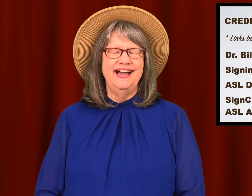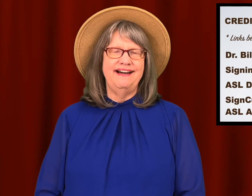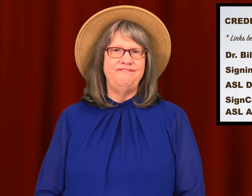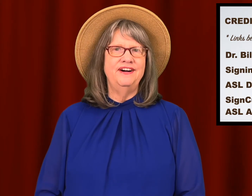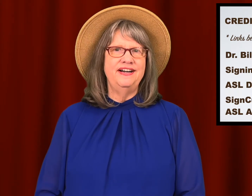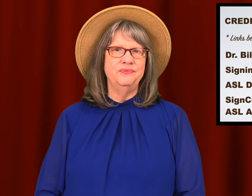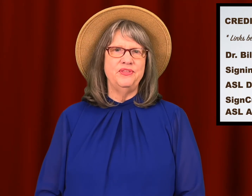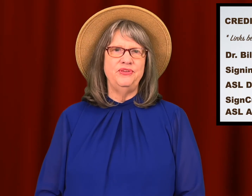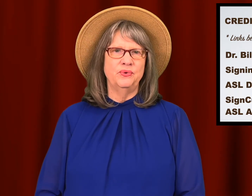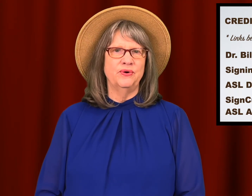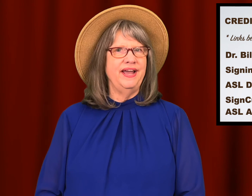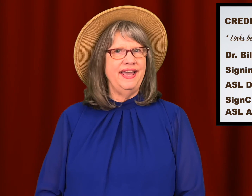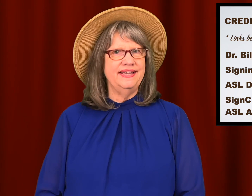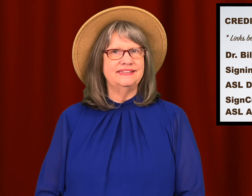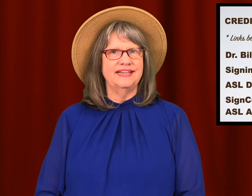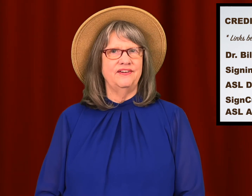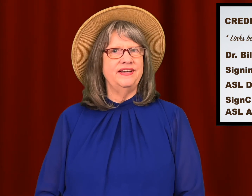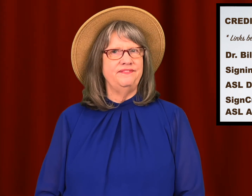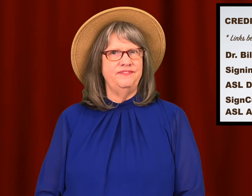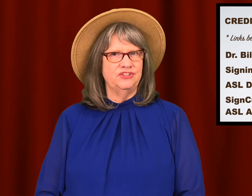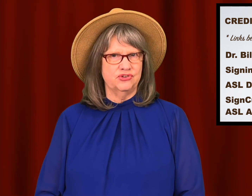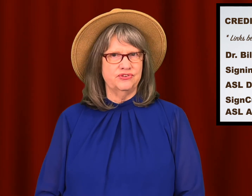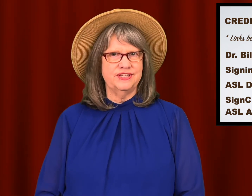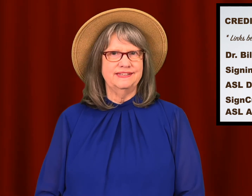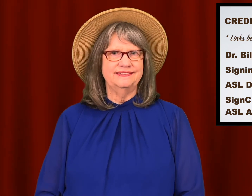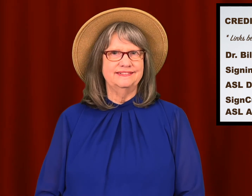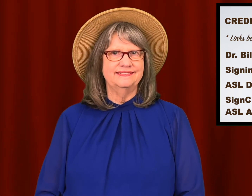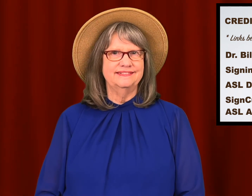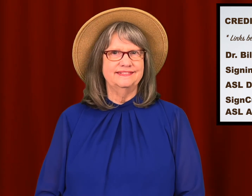Have fun with your ASL adventures! 🤙